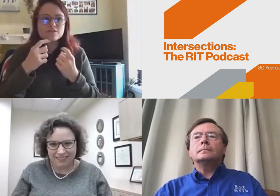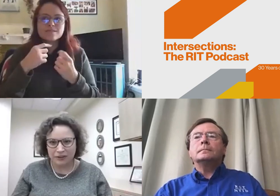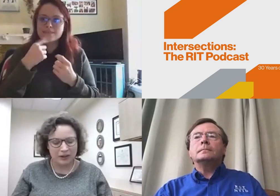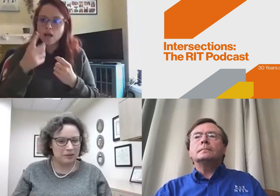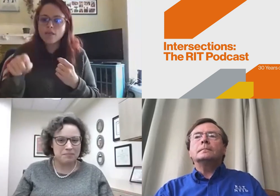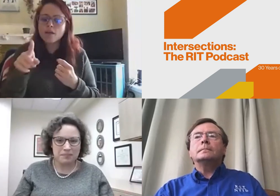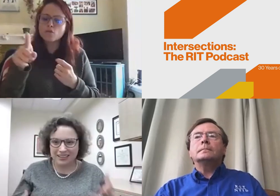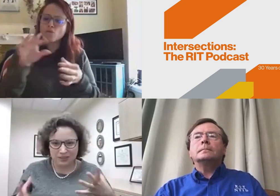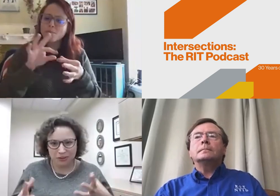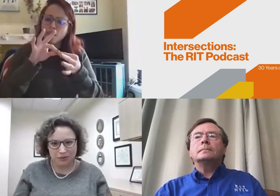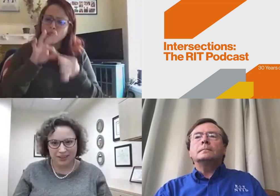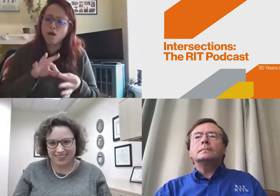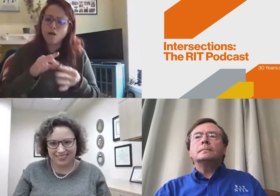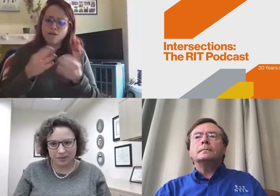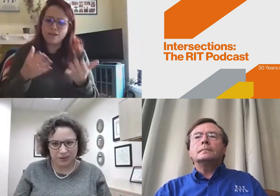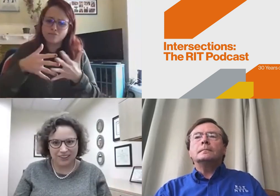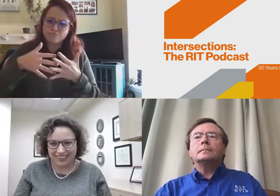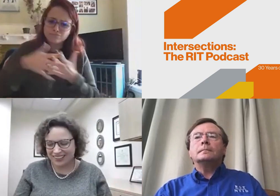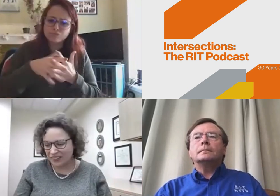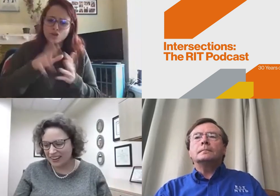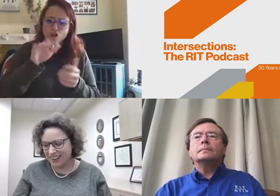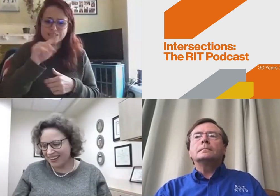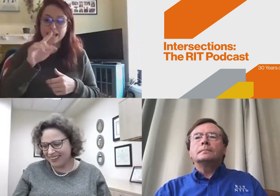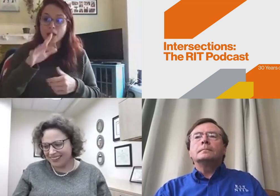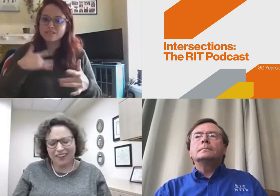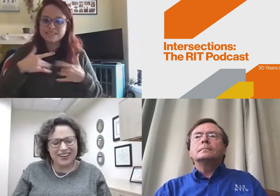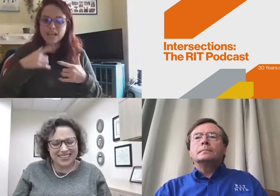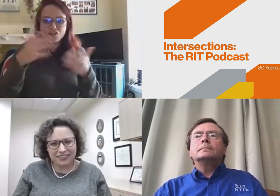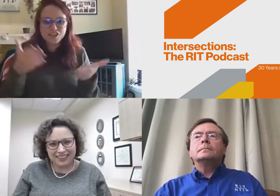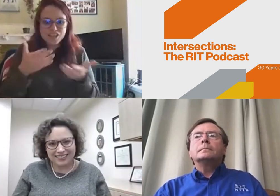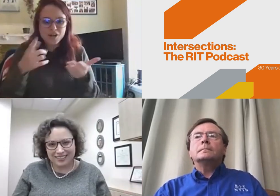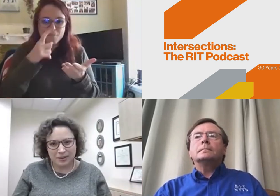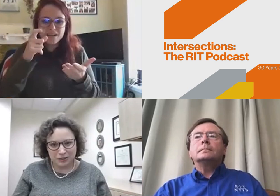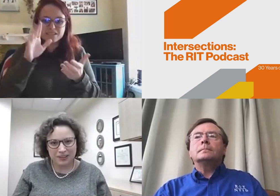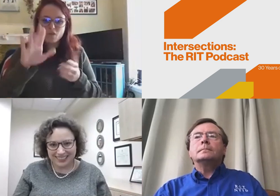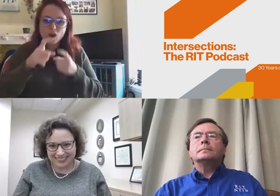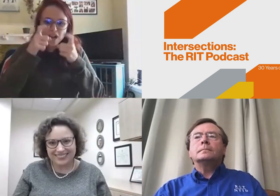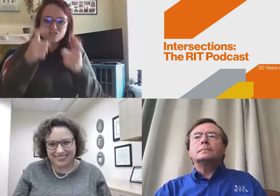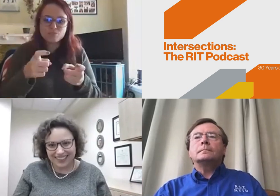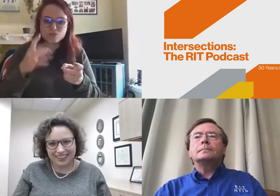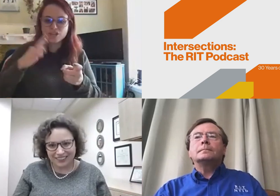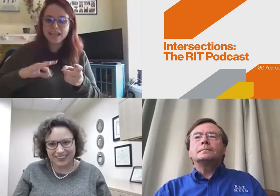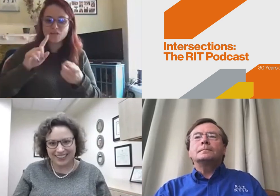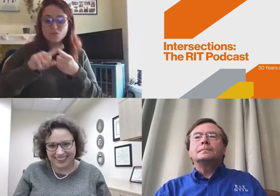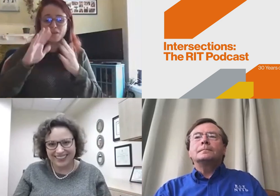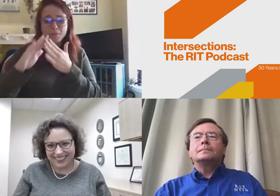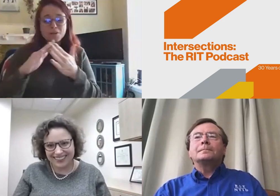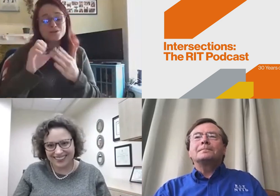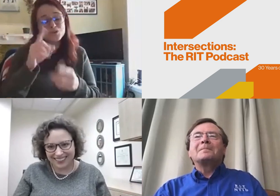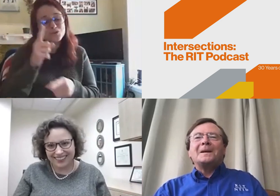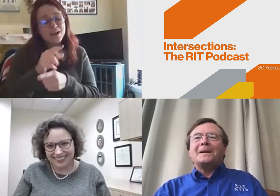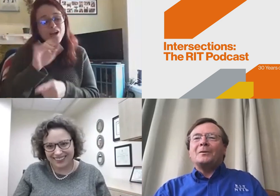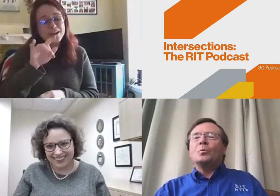to have you here because of what you bring to this community." So, yeah, RIT really is a special place, I agree.